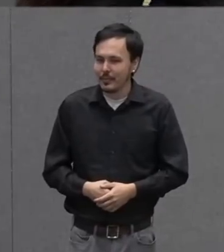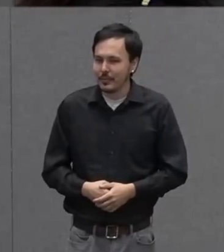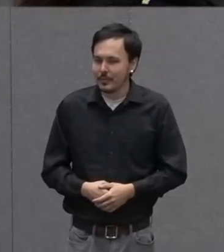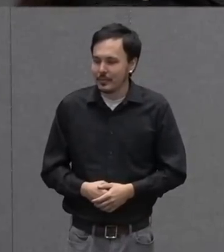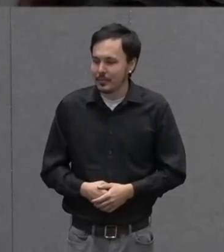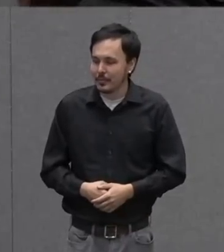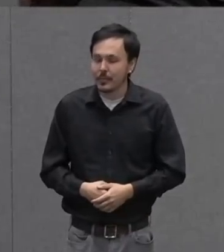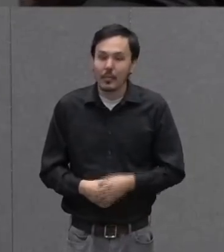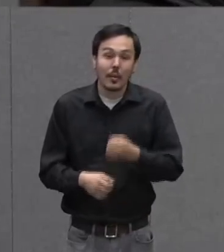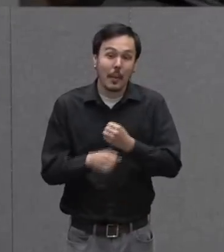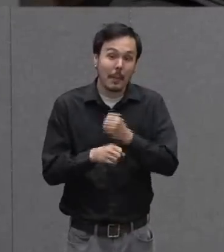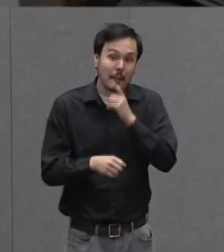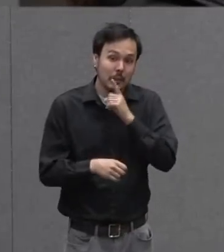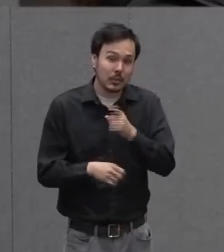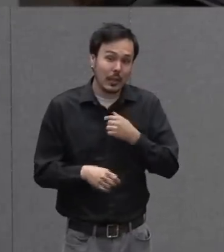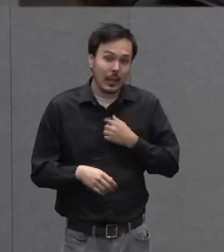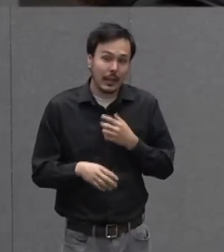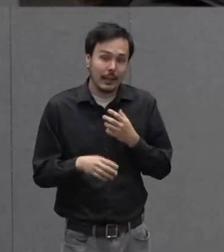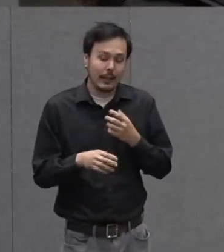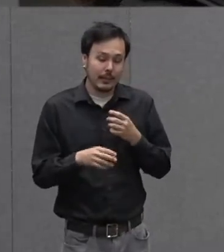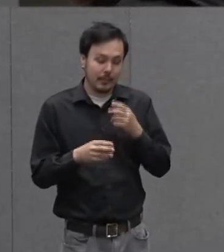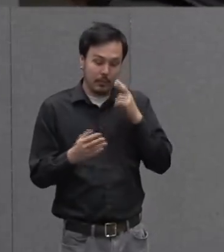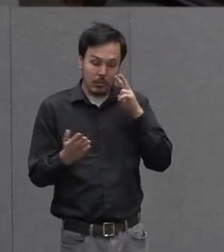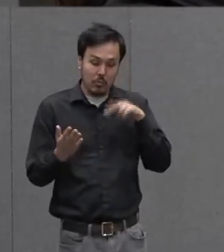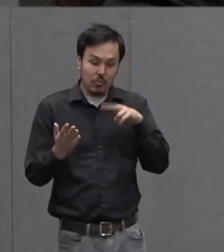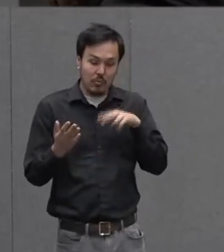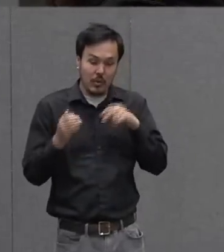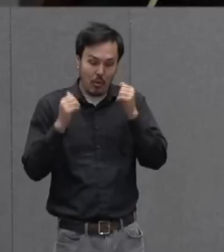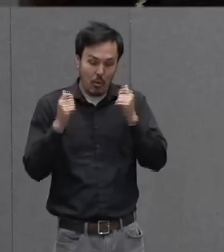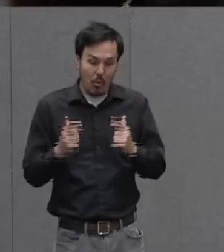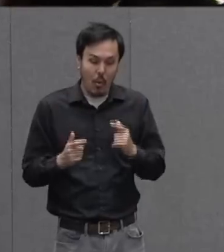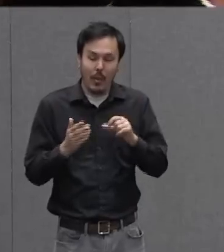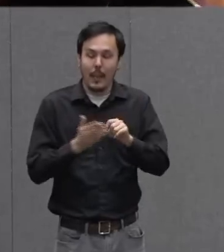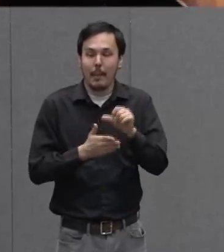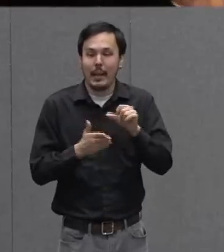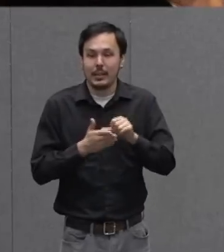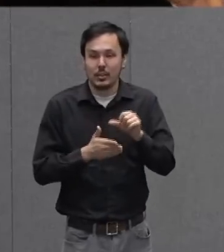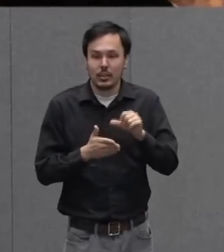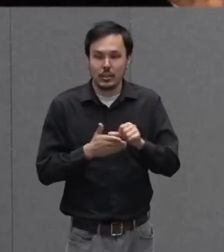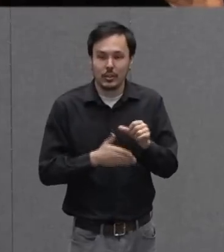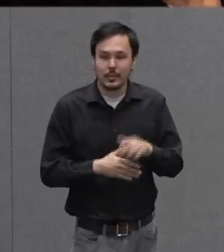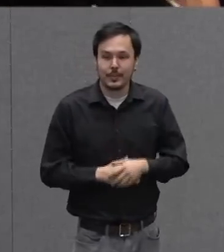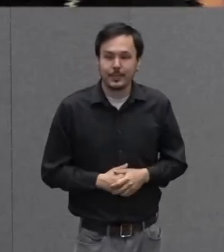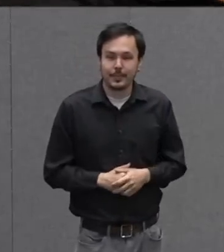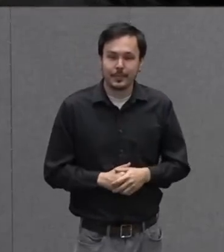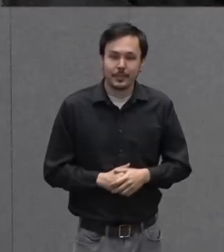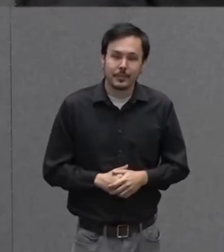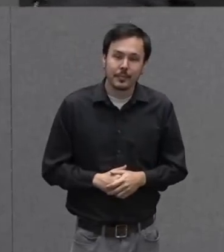Wanna make sure I get all the pages. Two older boys got on next.